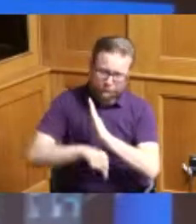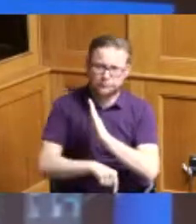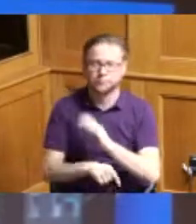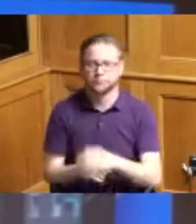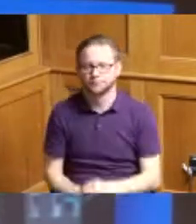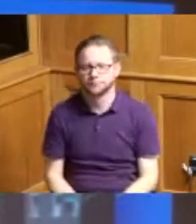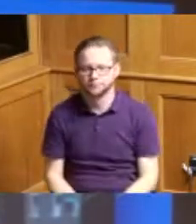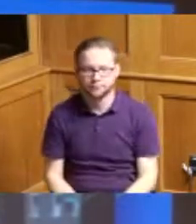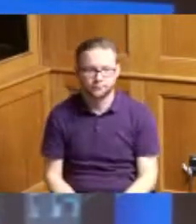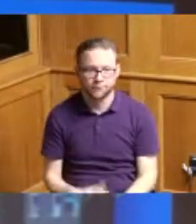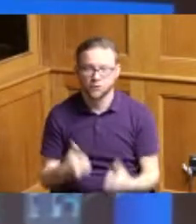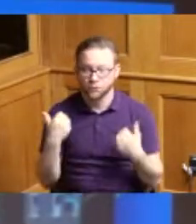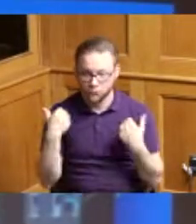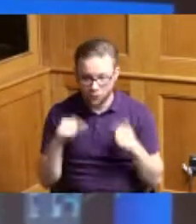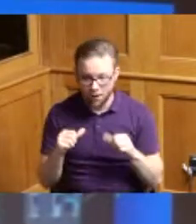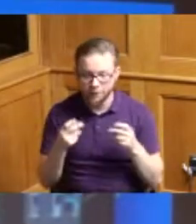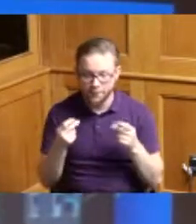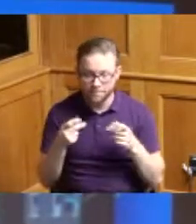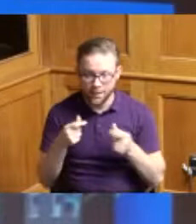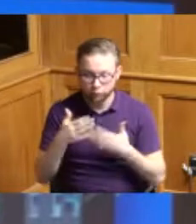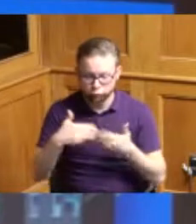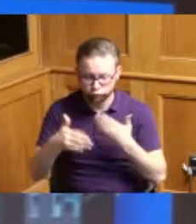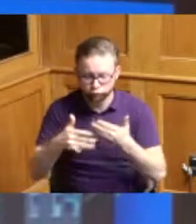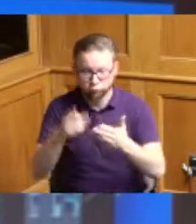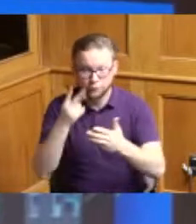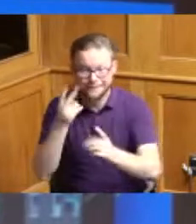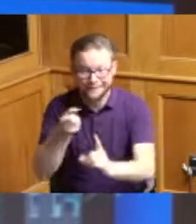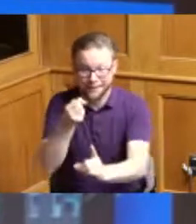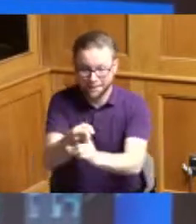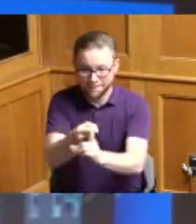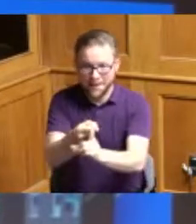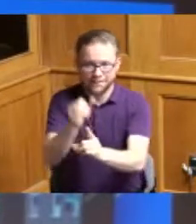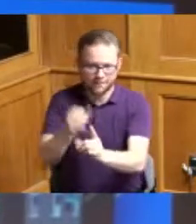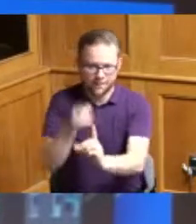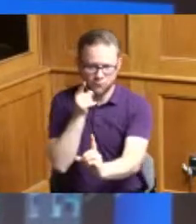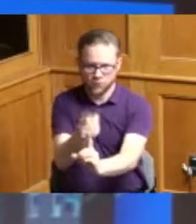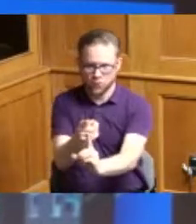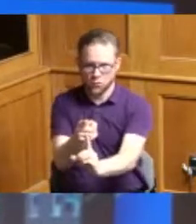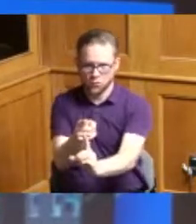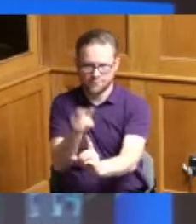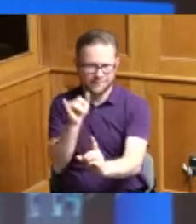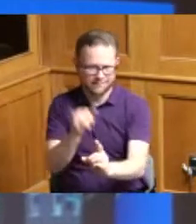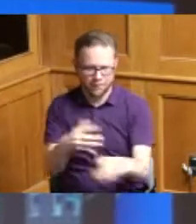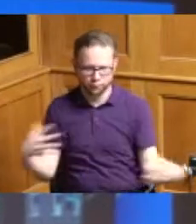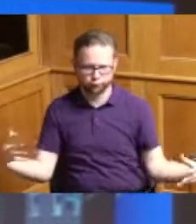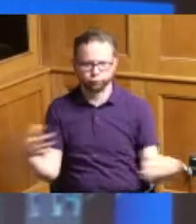the end to see what the impact was it's you know that's just a snapshot next week we're